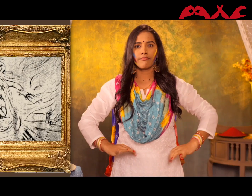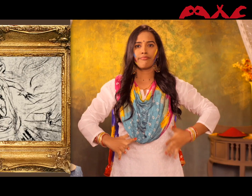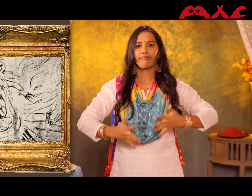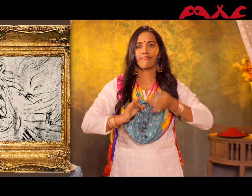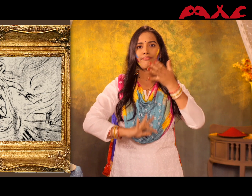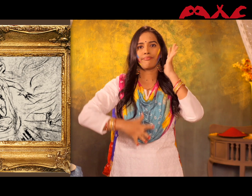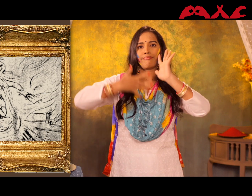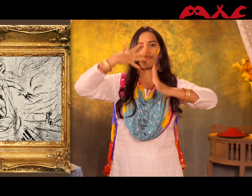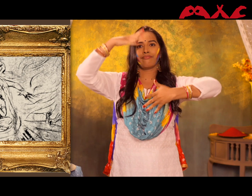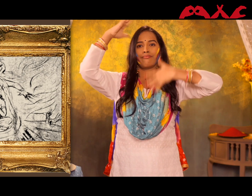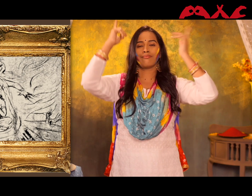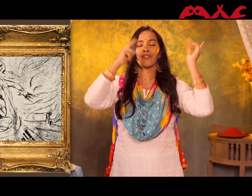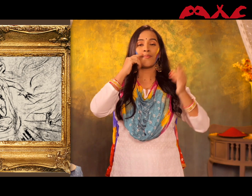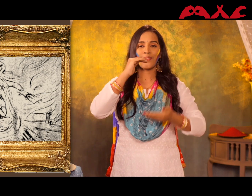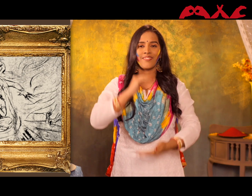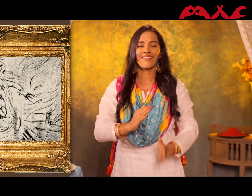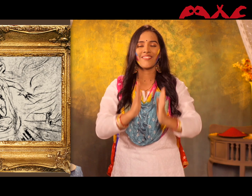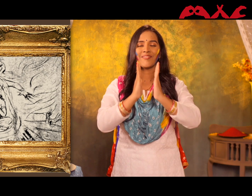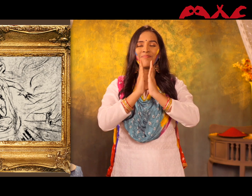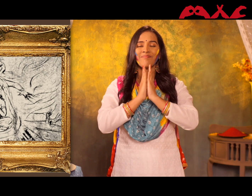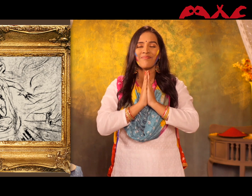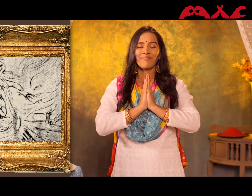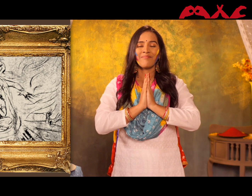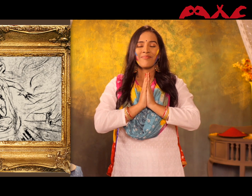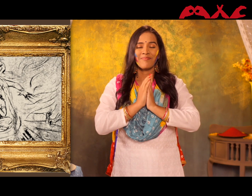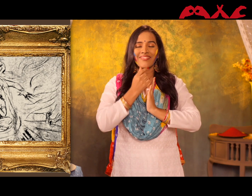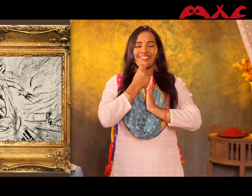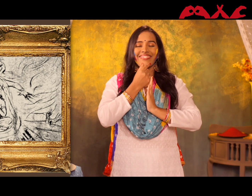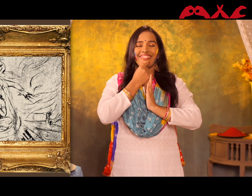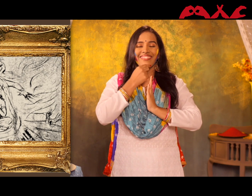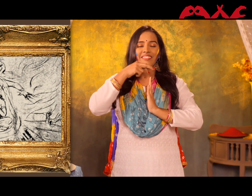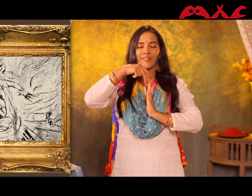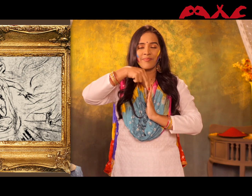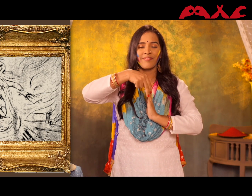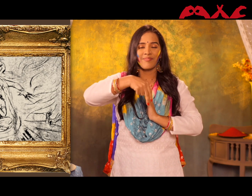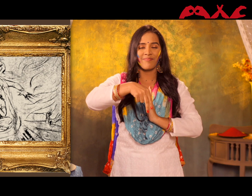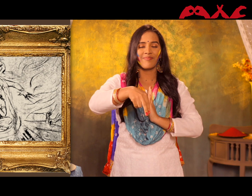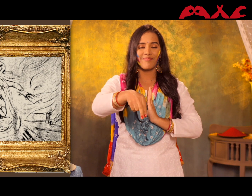The king's sister, Holika was burnt to death in that fire, but that child came out of it unharmed,